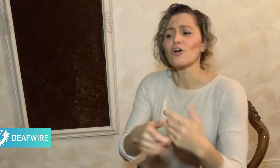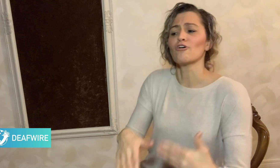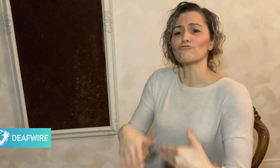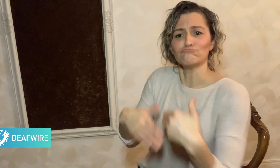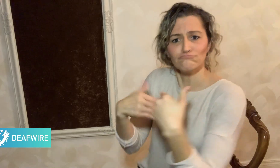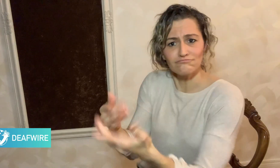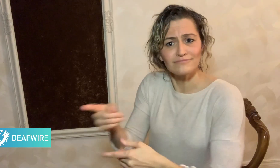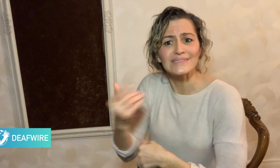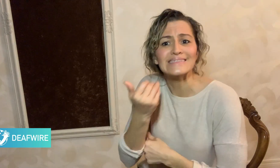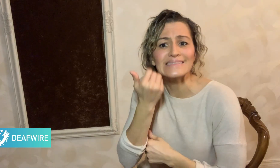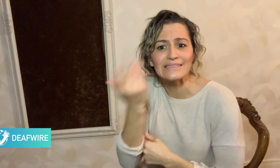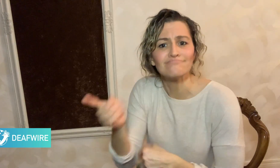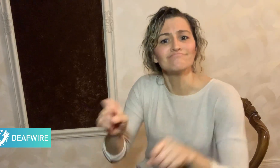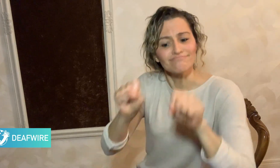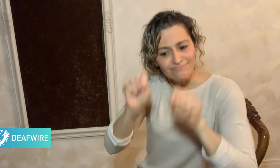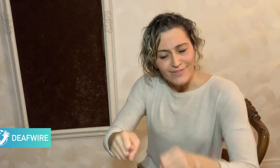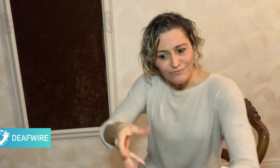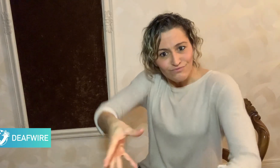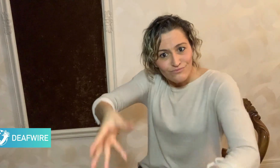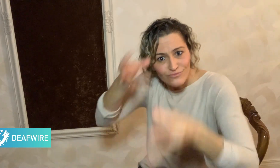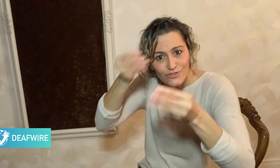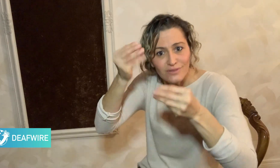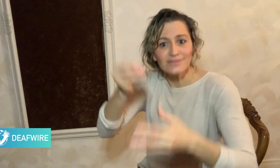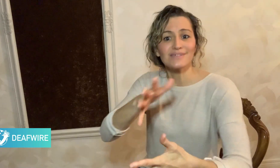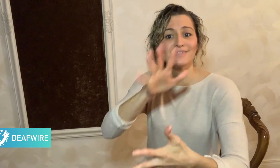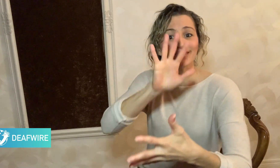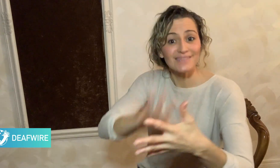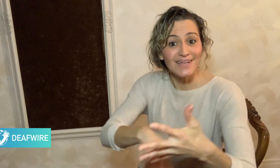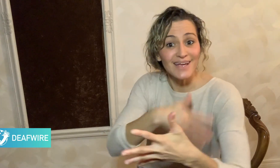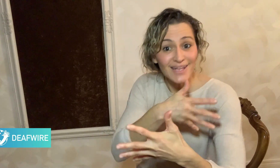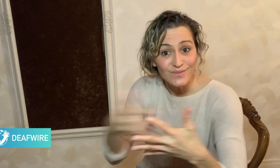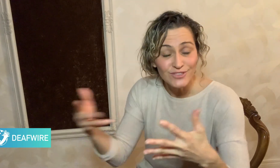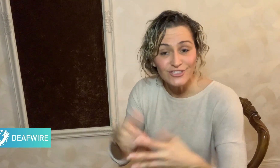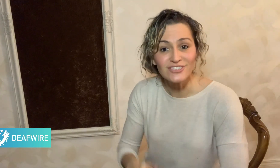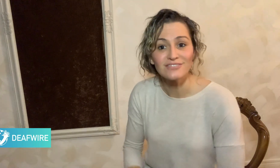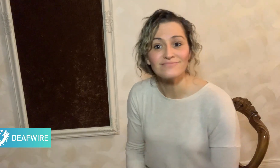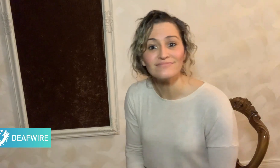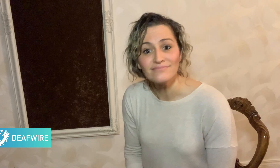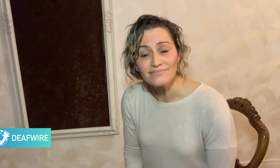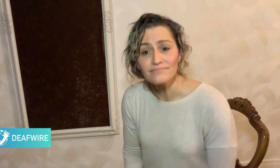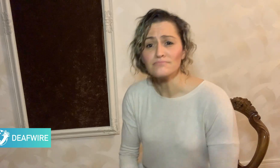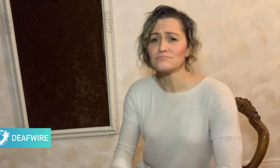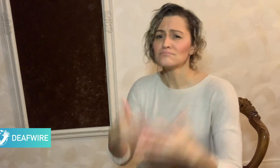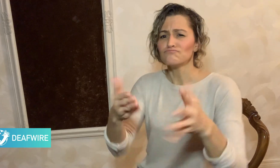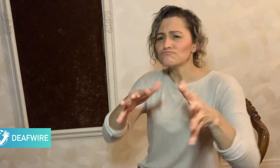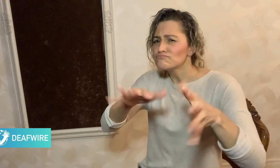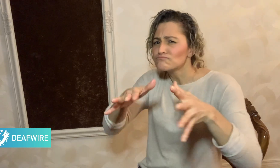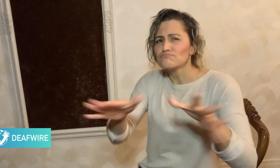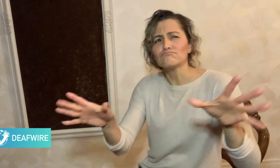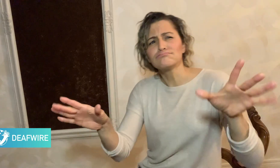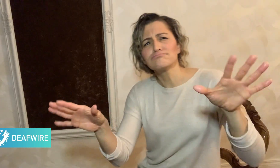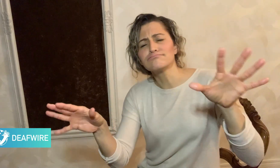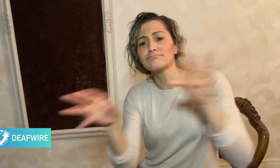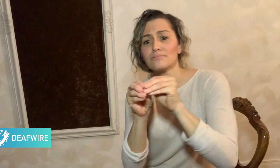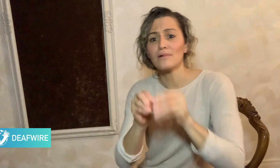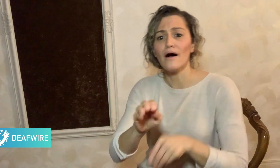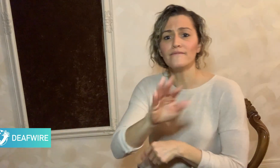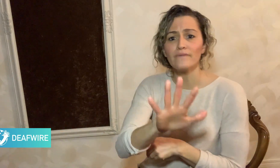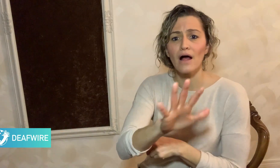by allowing Cecilia to learn sign language.